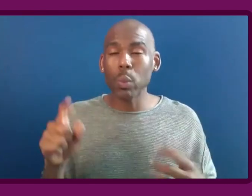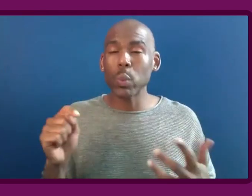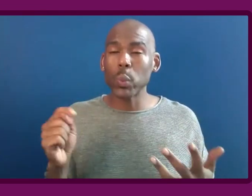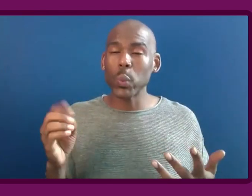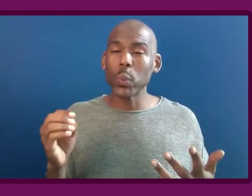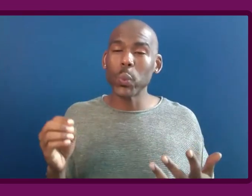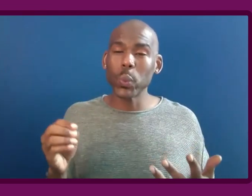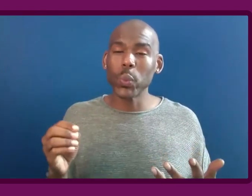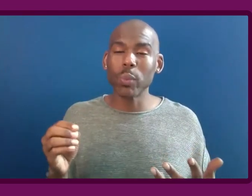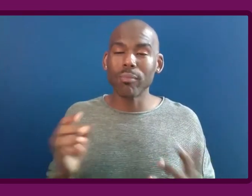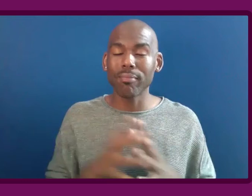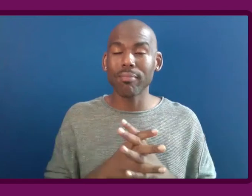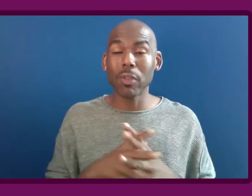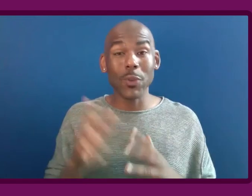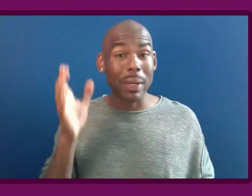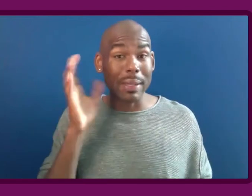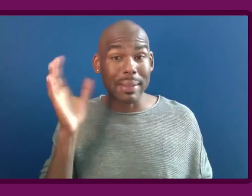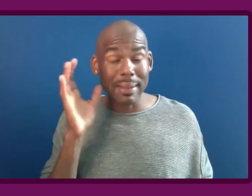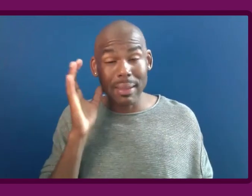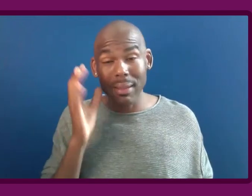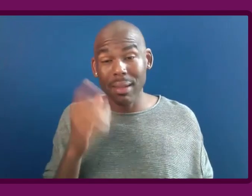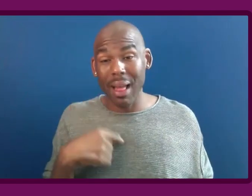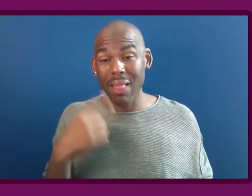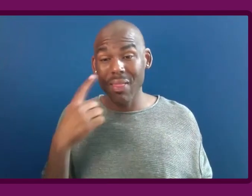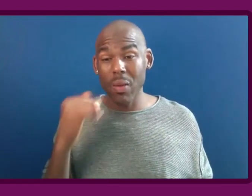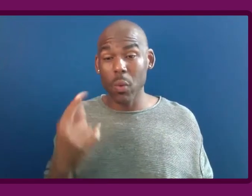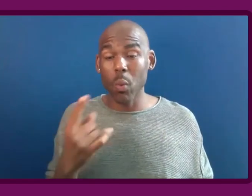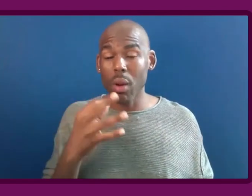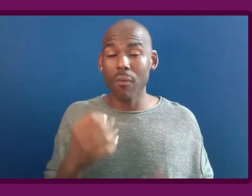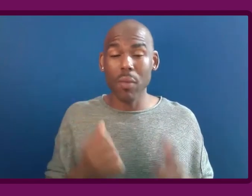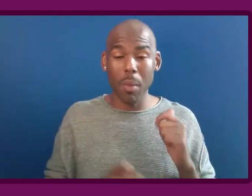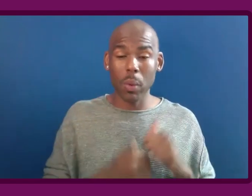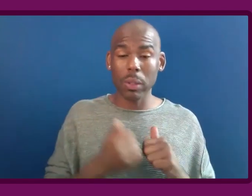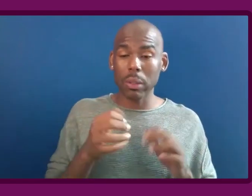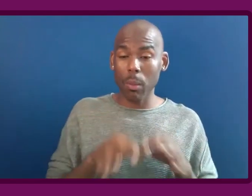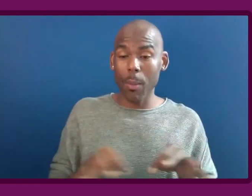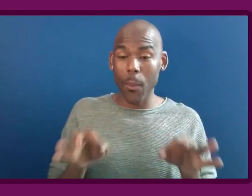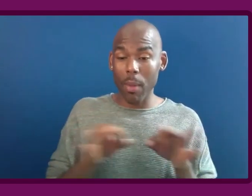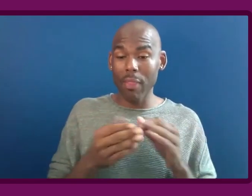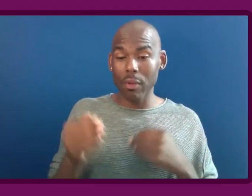we can open doors for a lot of people who haven't. Not because it's our responsibility,